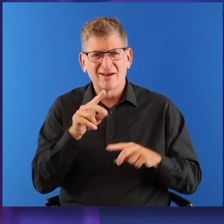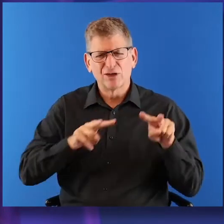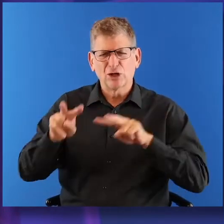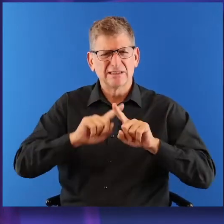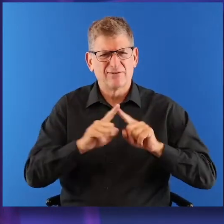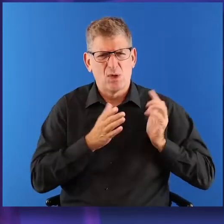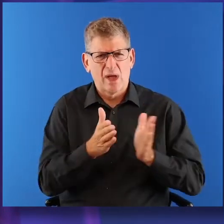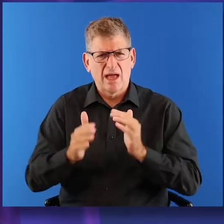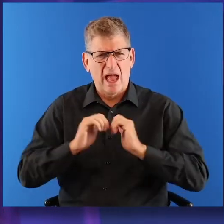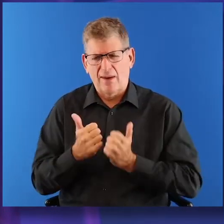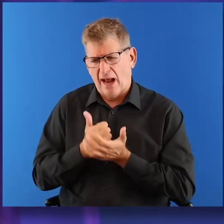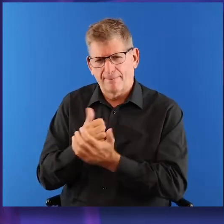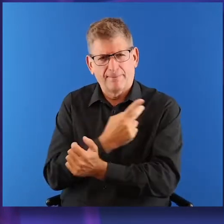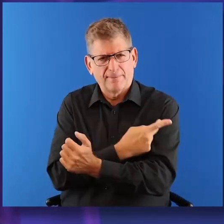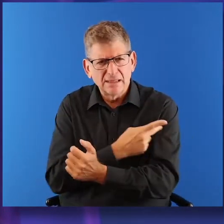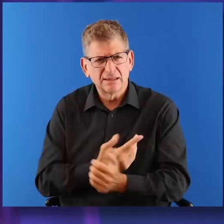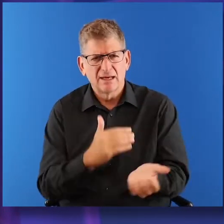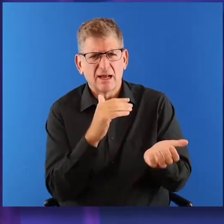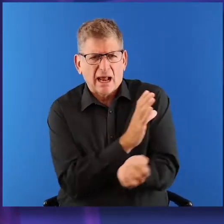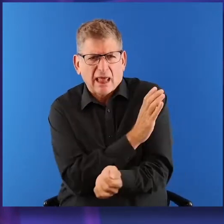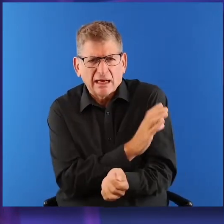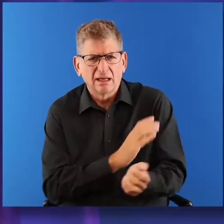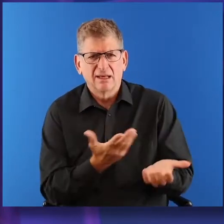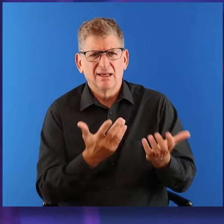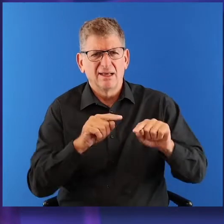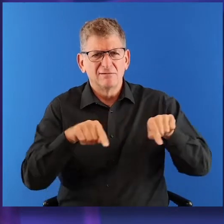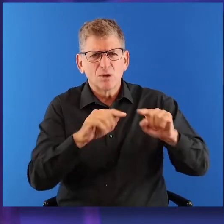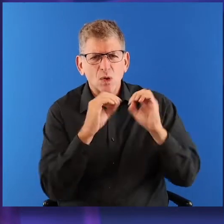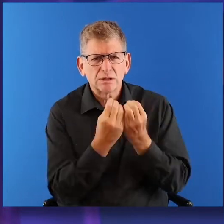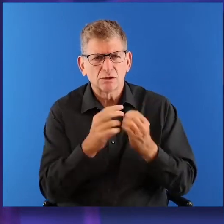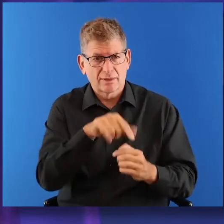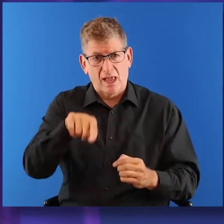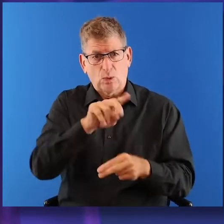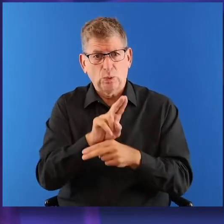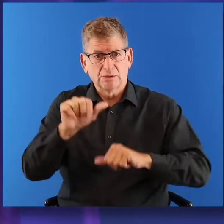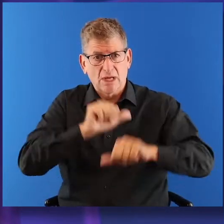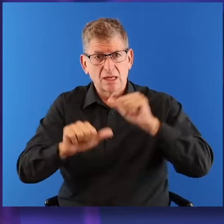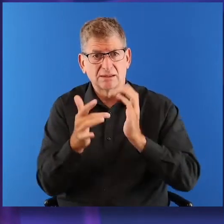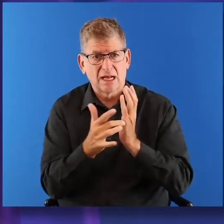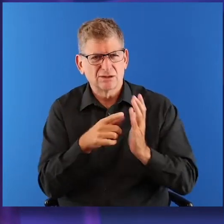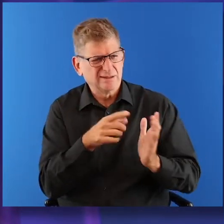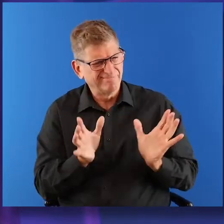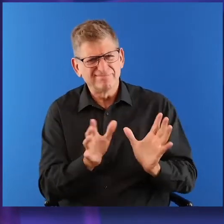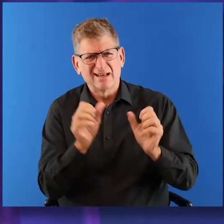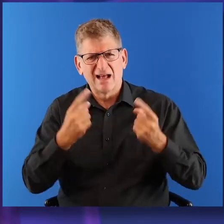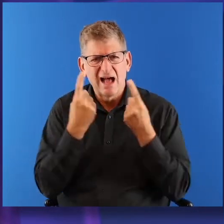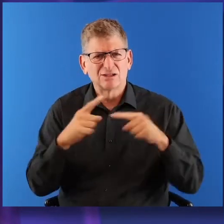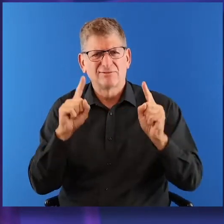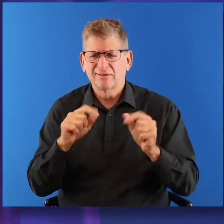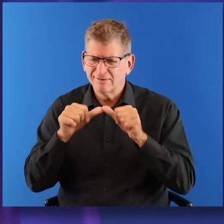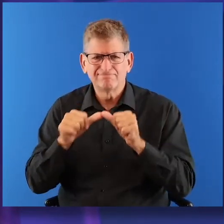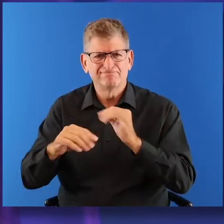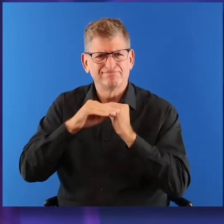sustain the best possible health outcomes. We've all seen compelling examples of the power of science and technology